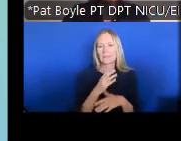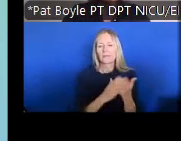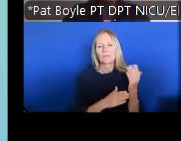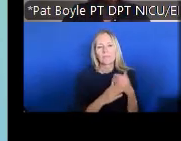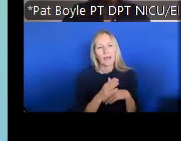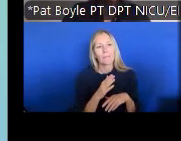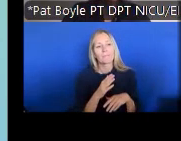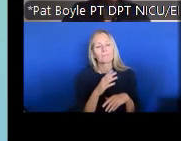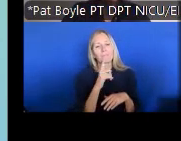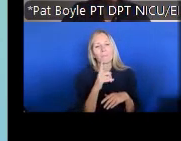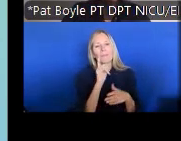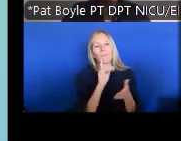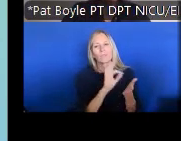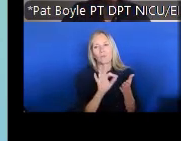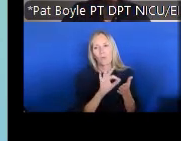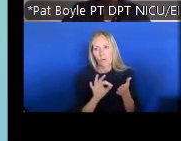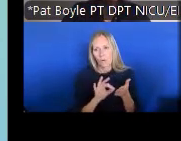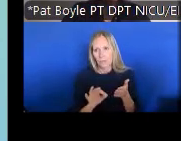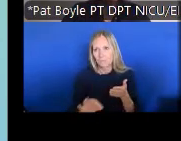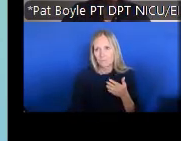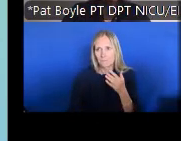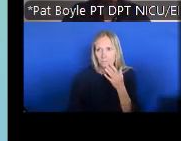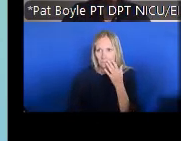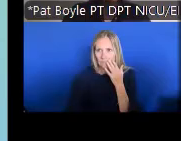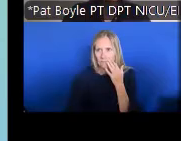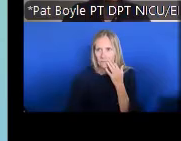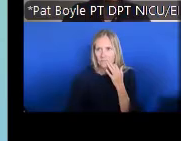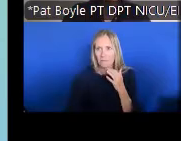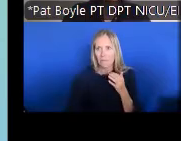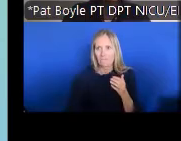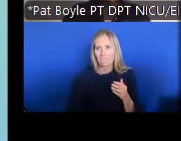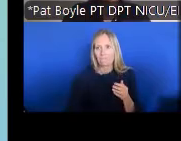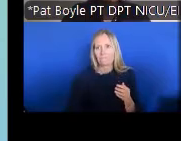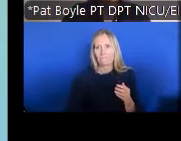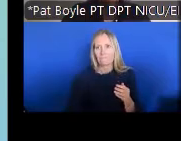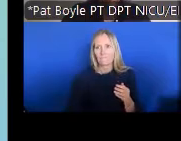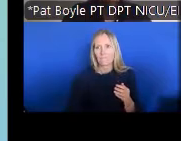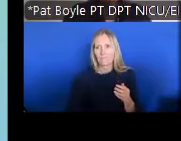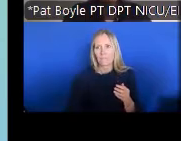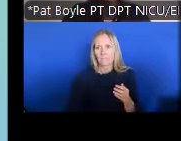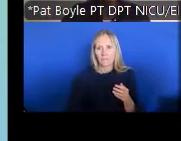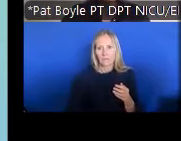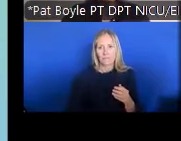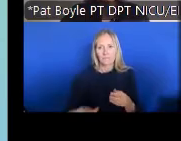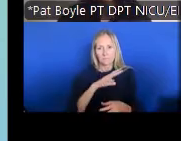score. Whoops, including the tracking that you saw Dr.